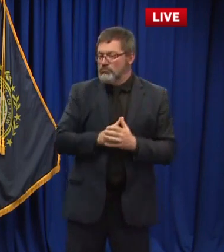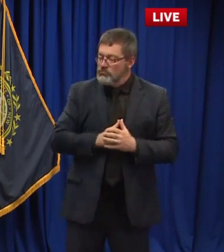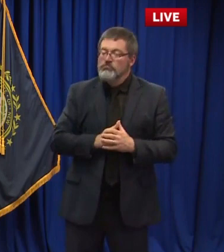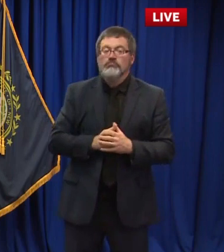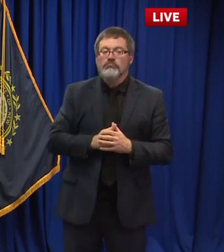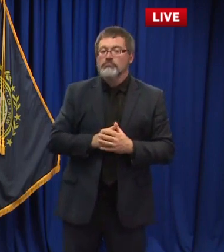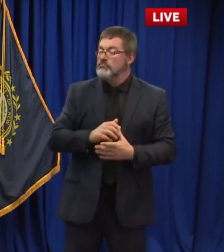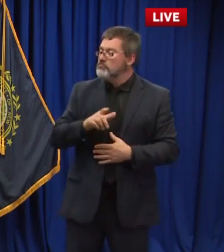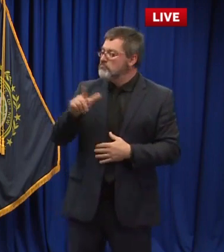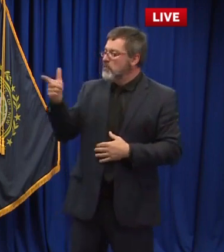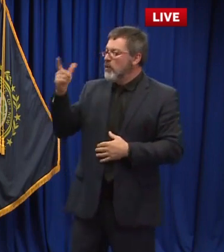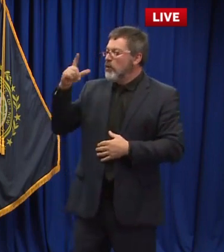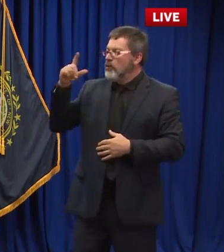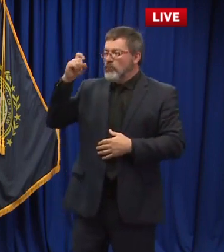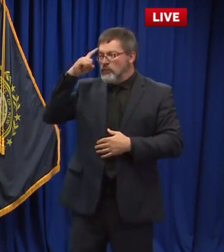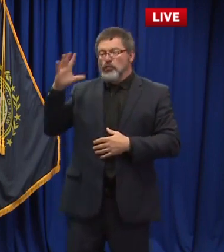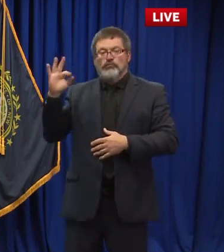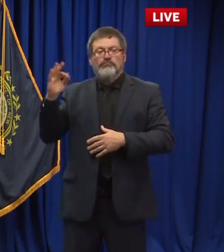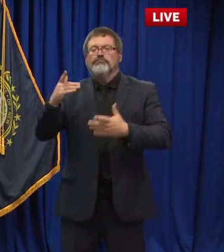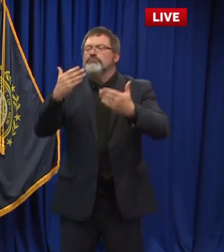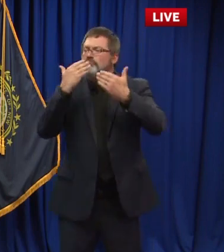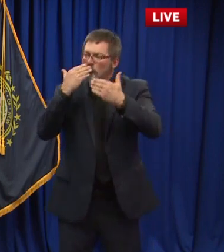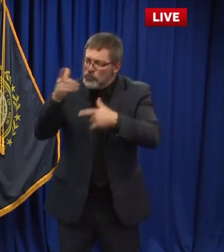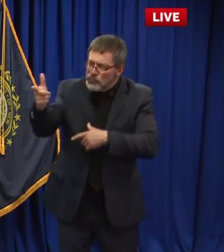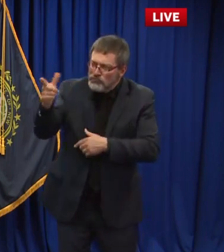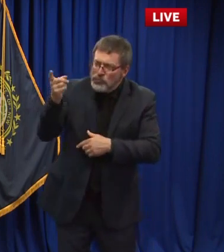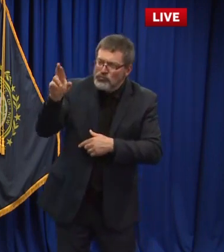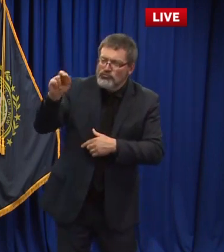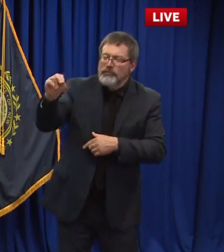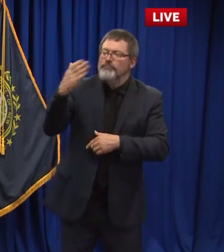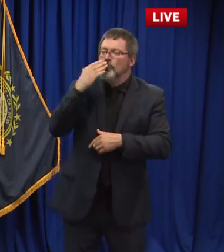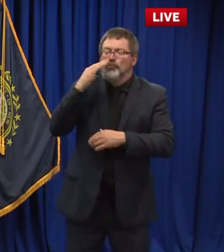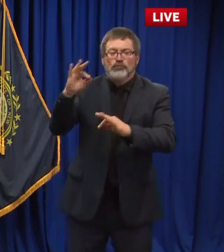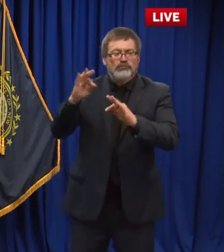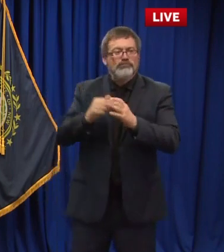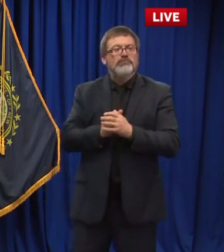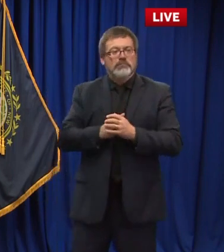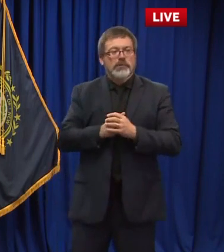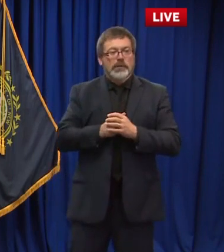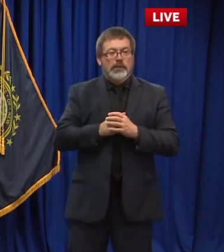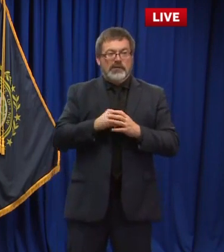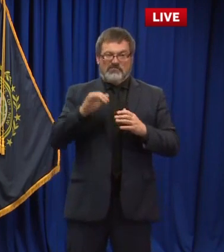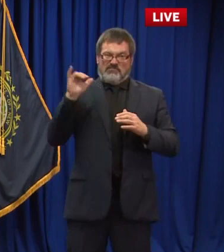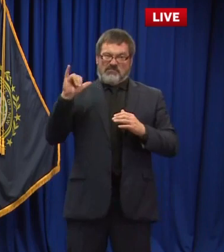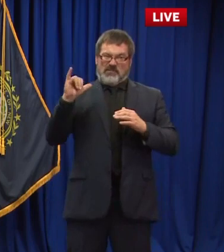WITH THAT, THANK YOU, AND I WILL HAND IT BACK TO THE GOVERNOR. GREAT. THANK YOU.